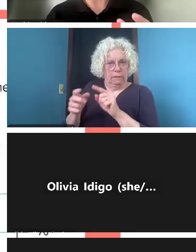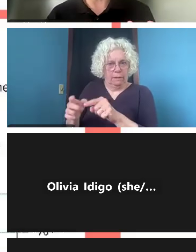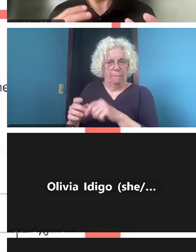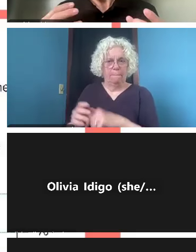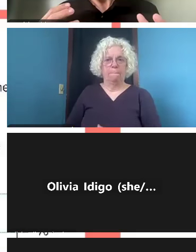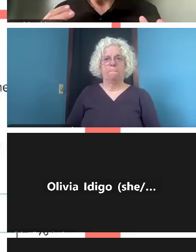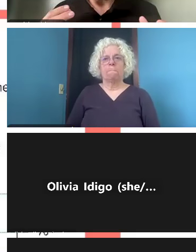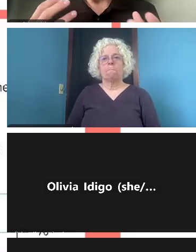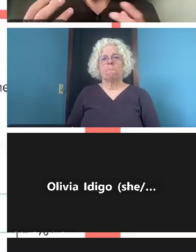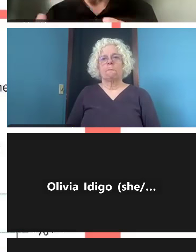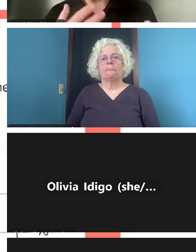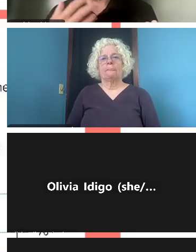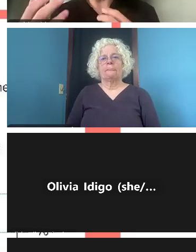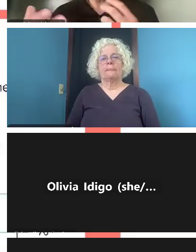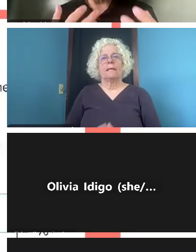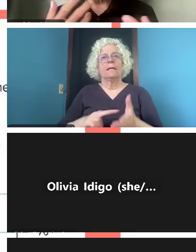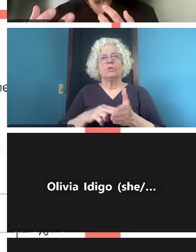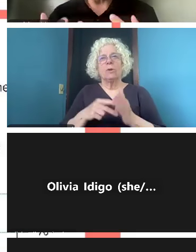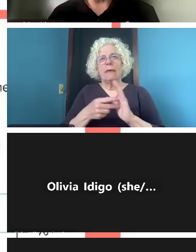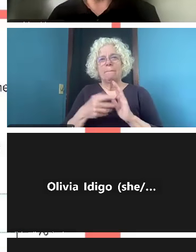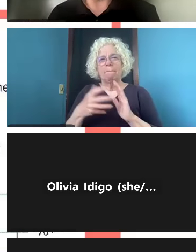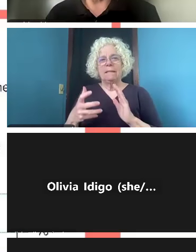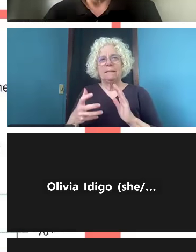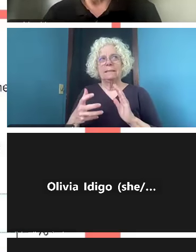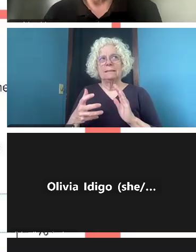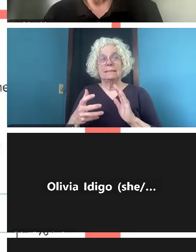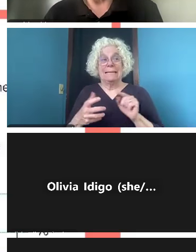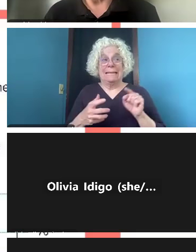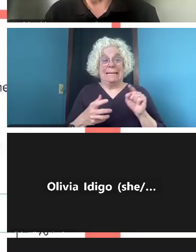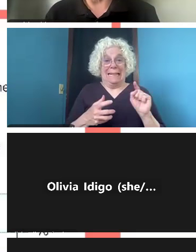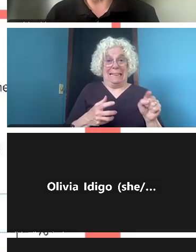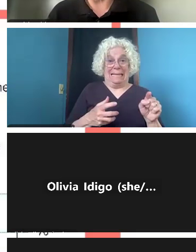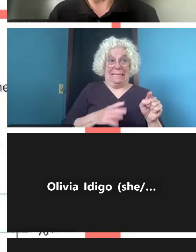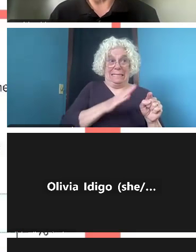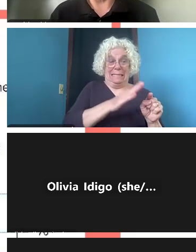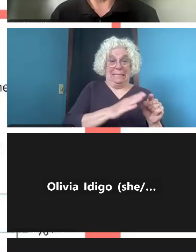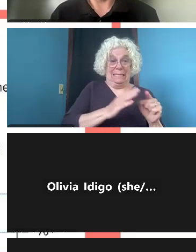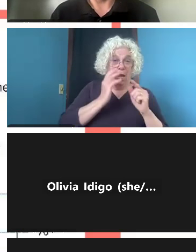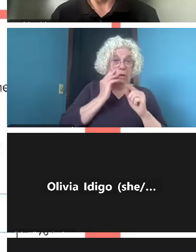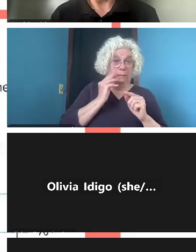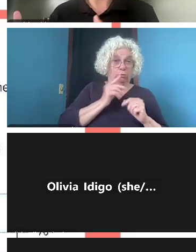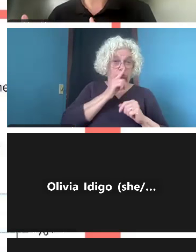close connection overall. So the good thing is, is that we're getting that first hand, with their close connection overall lived experience to as well.